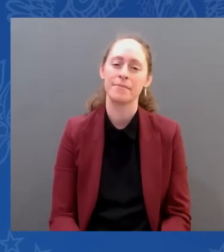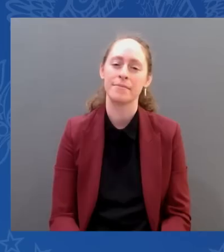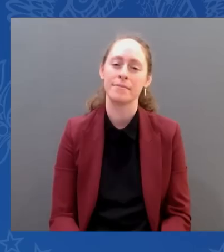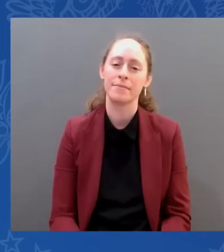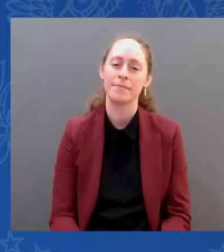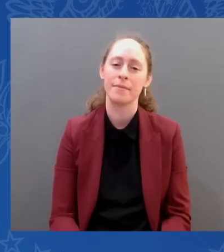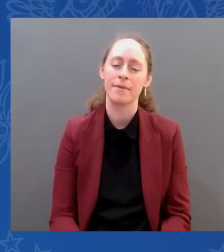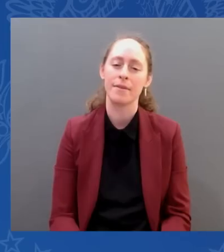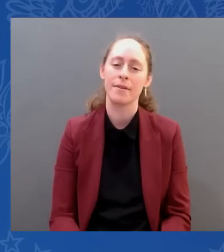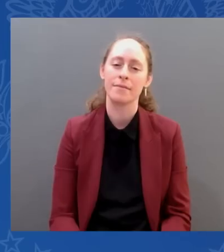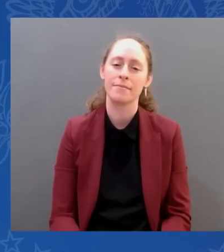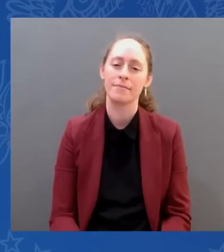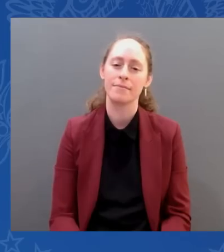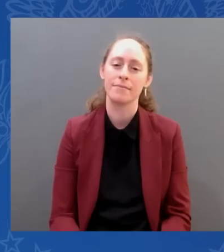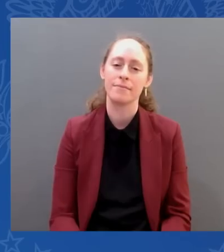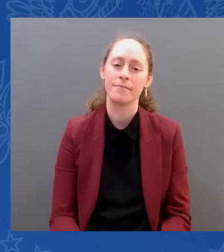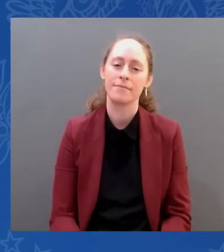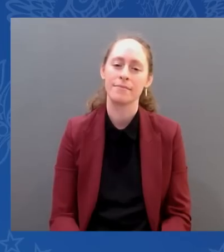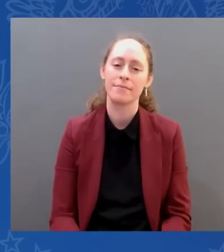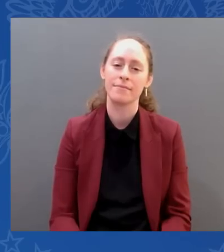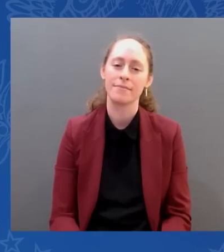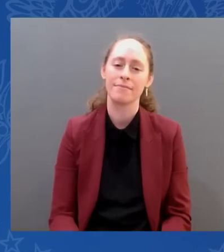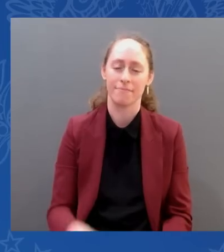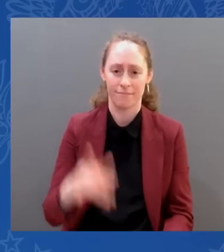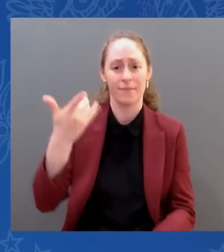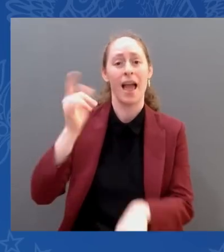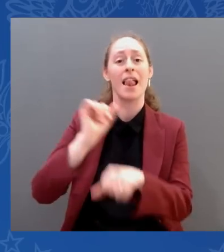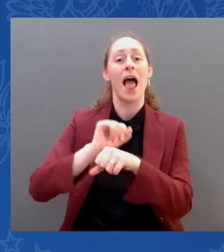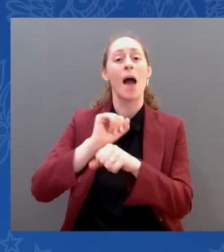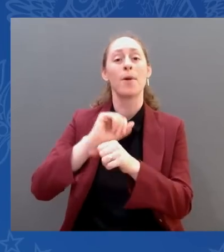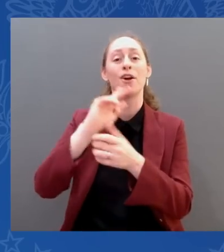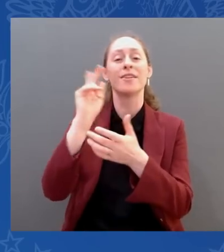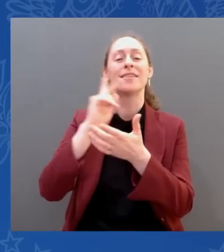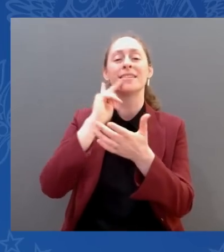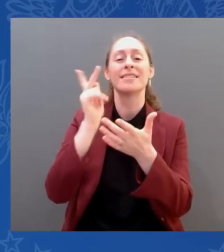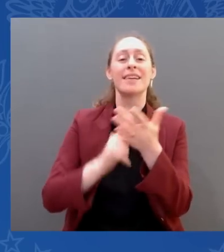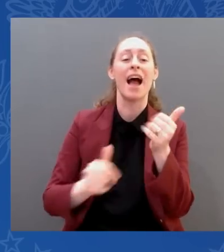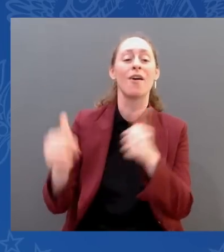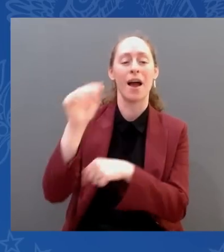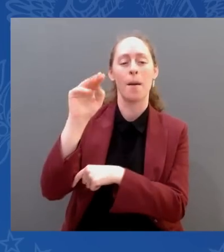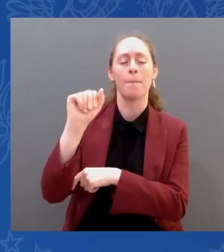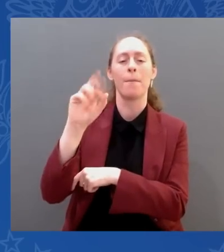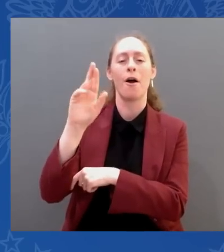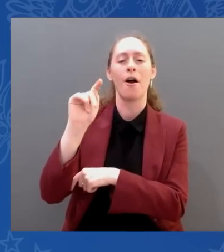And -- but if you need any- -- the only thing you got to know: He always has your back.